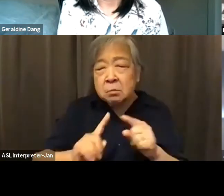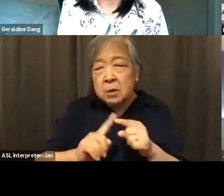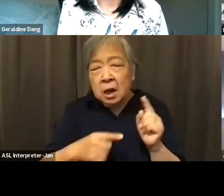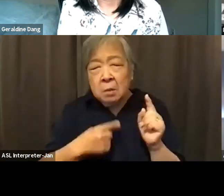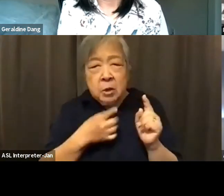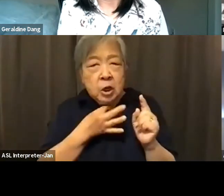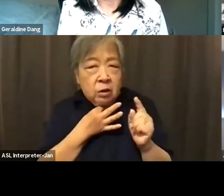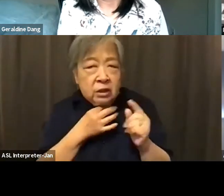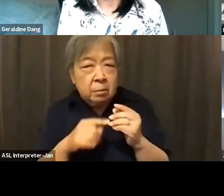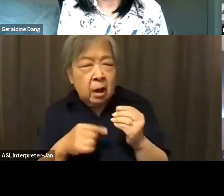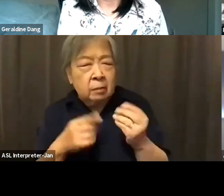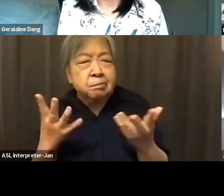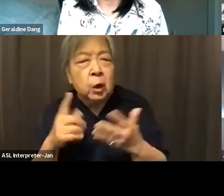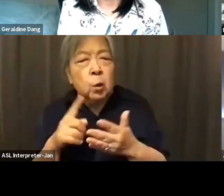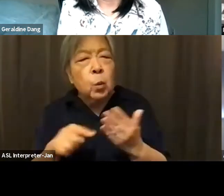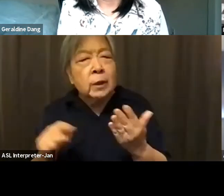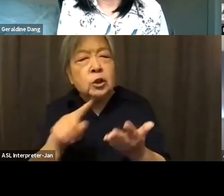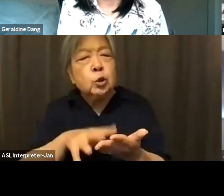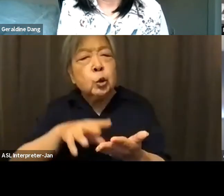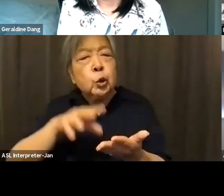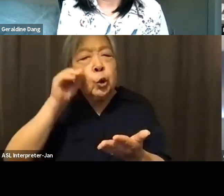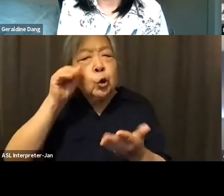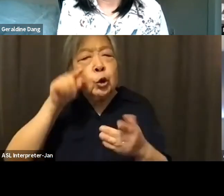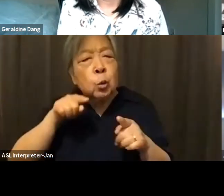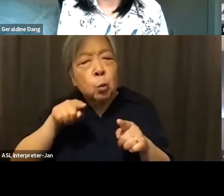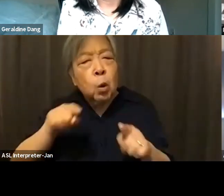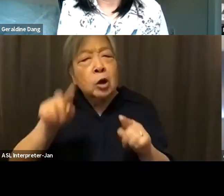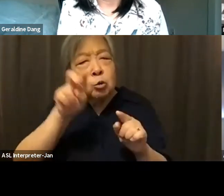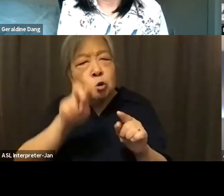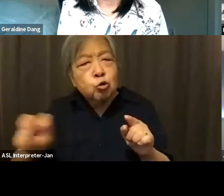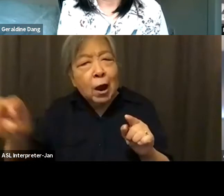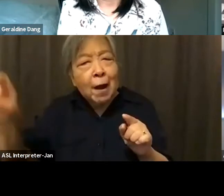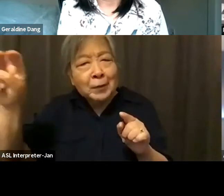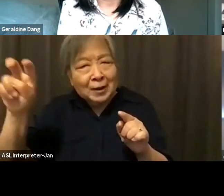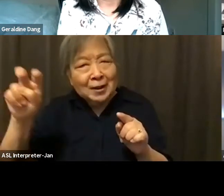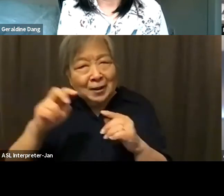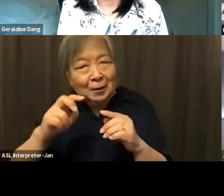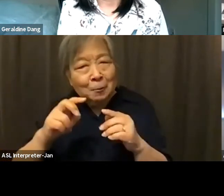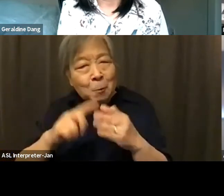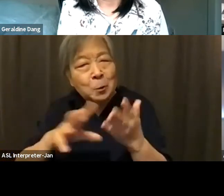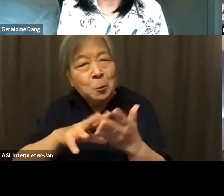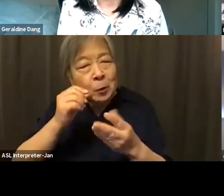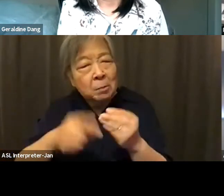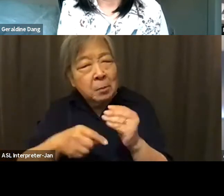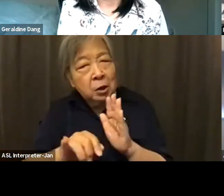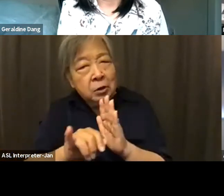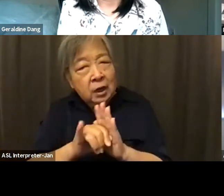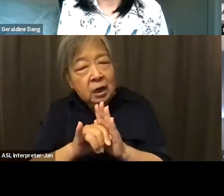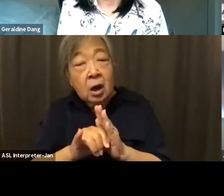guess learned during your travels about identity, was there anything that you came back with,